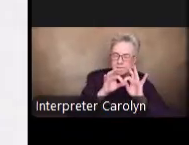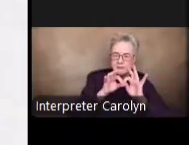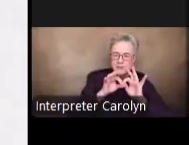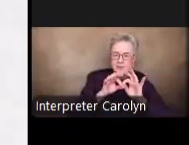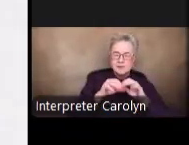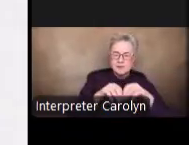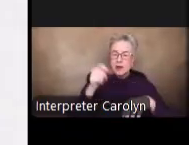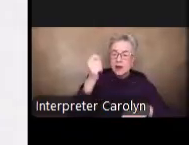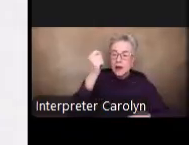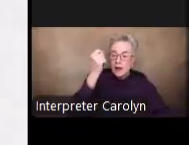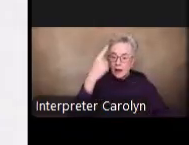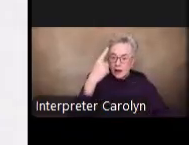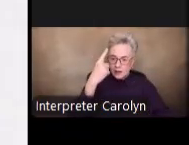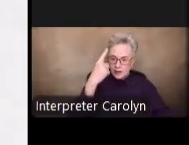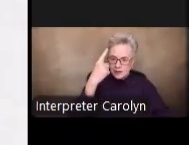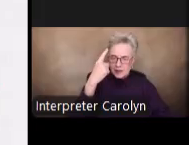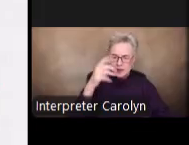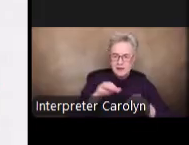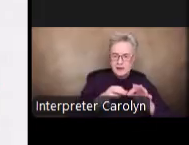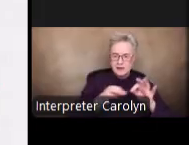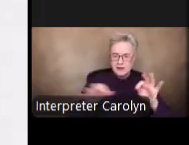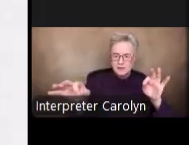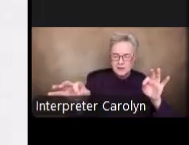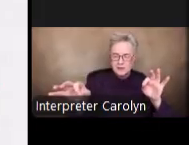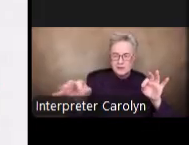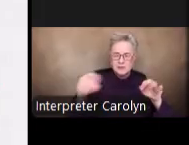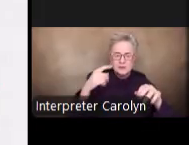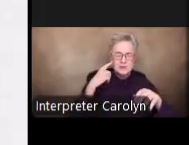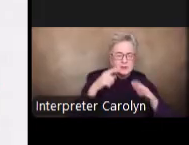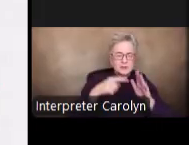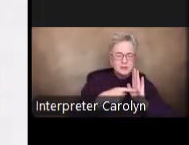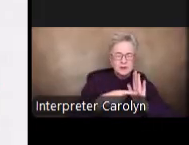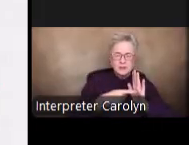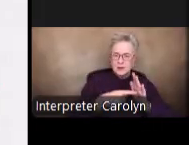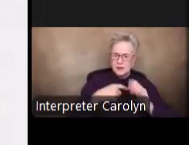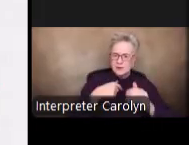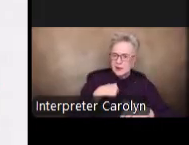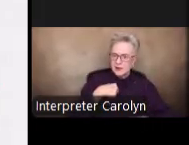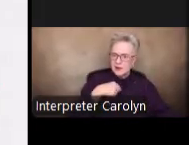understanding. So what, what's fascinating to me is that a child can